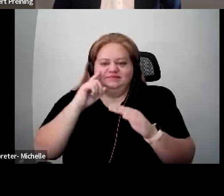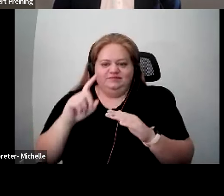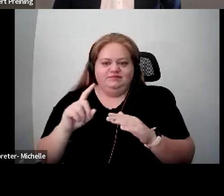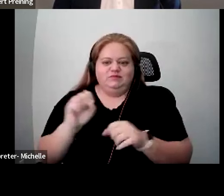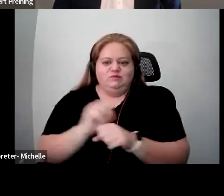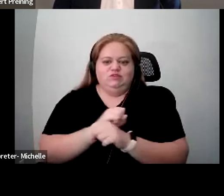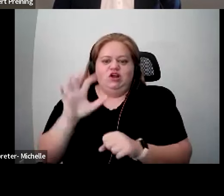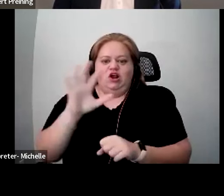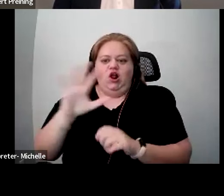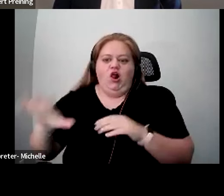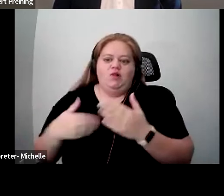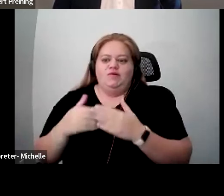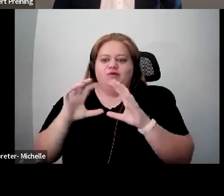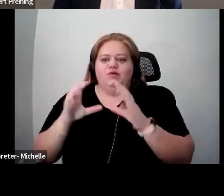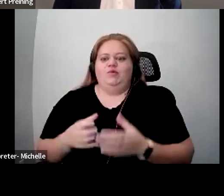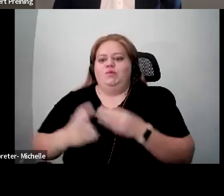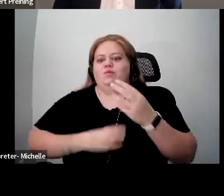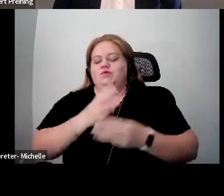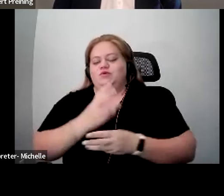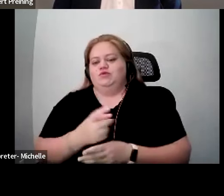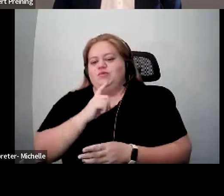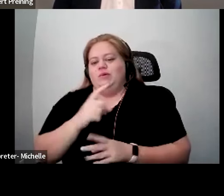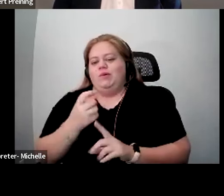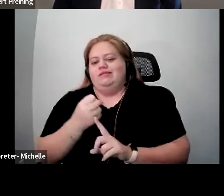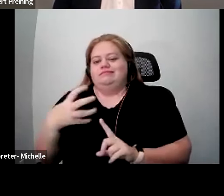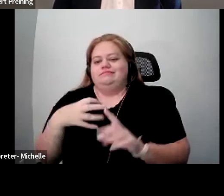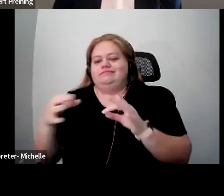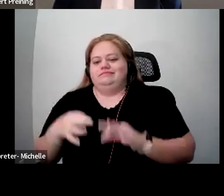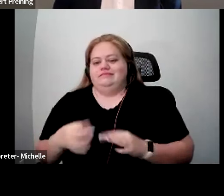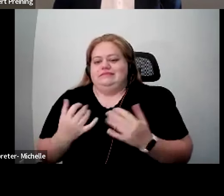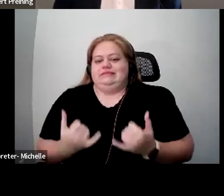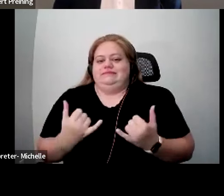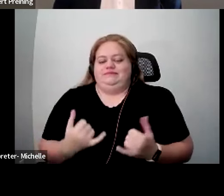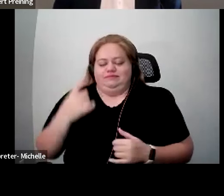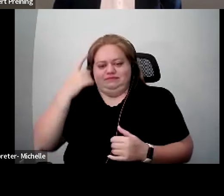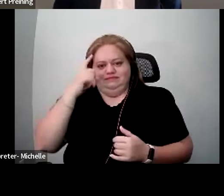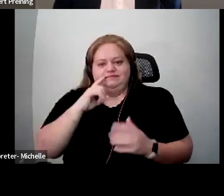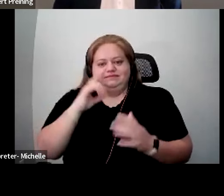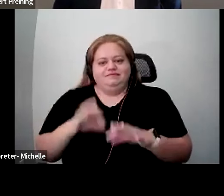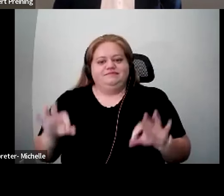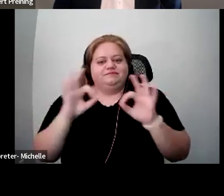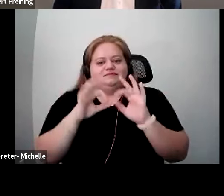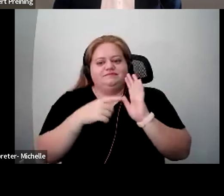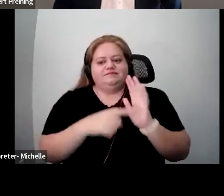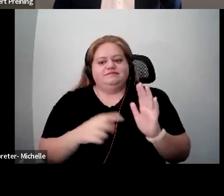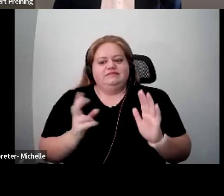But this is one example that we're going to dig into a little more deeply today that I think illustrates many of the points that you were